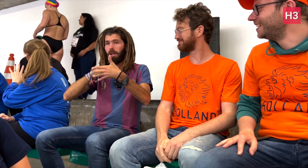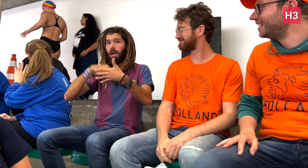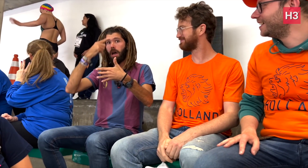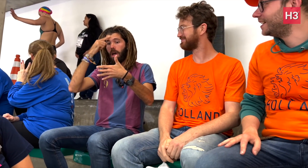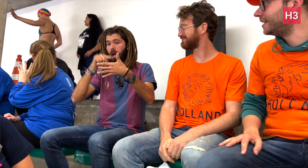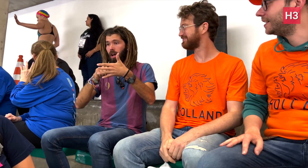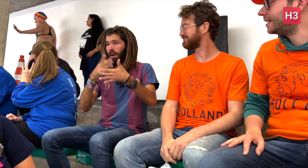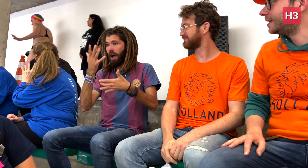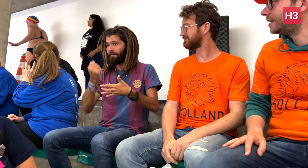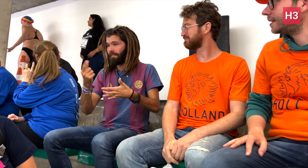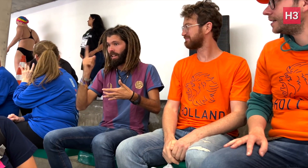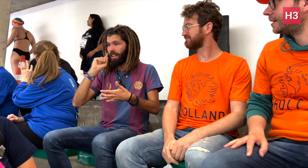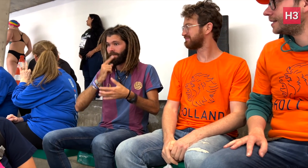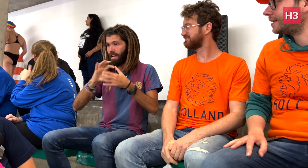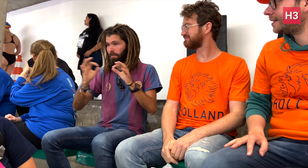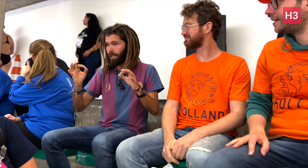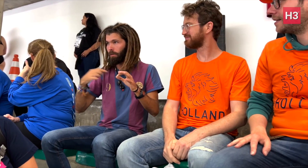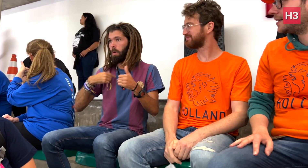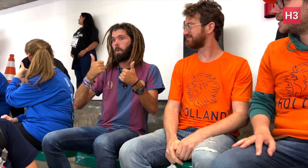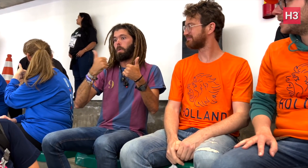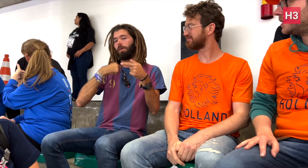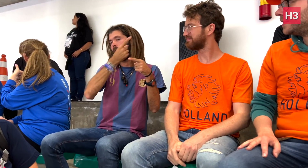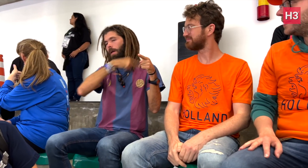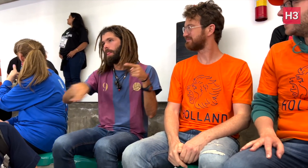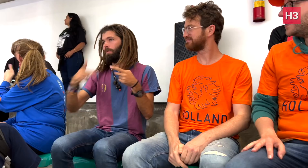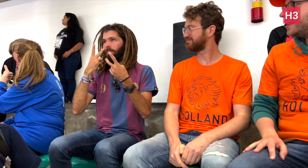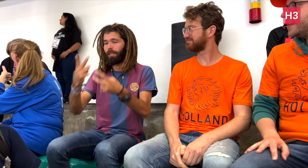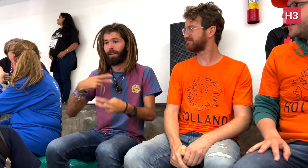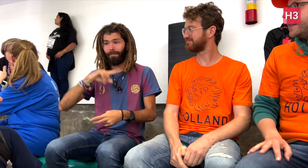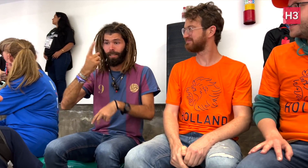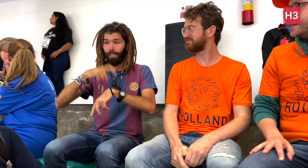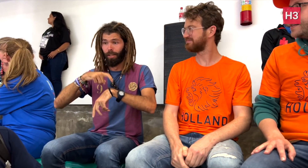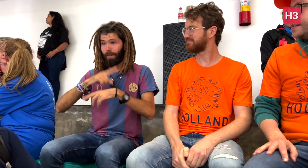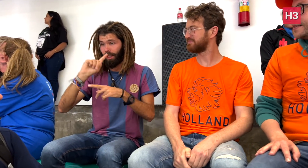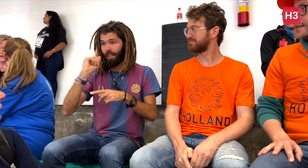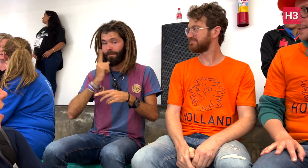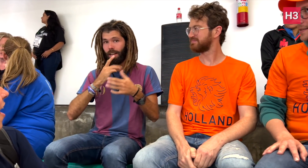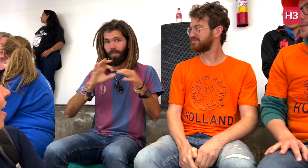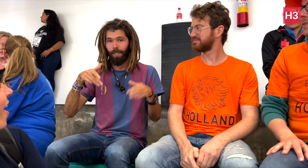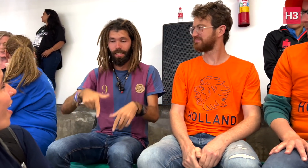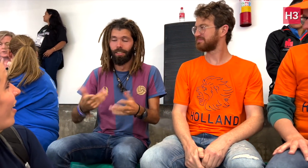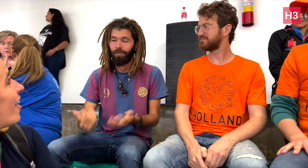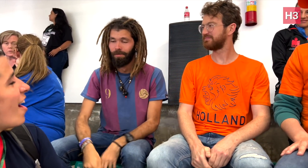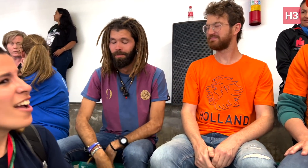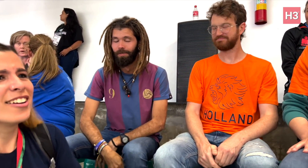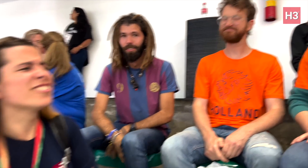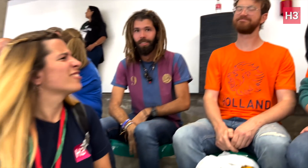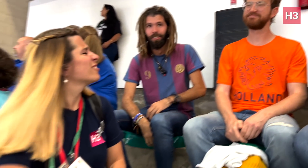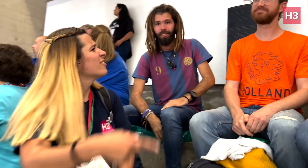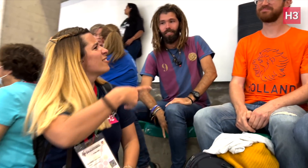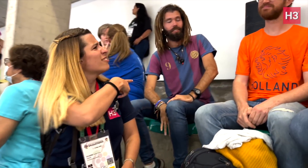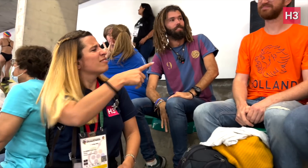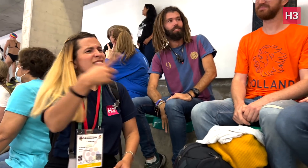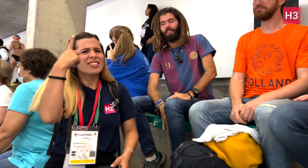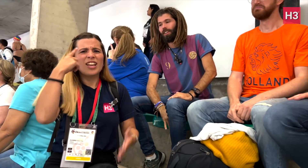when I heard about the Deaflympics in Brazil so I grabbed the opportunity to stop by. It’s my first time at the Games.